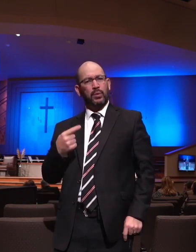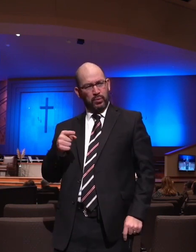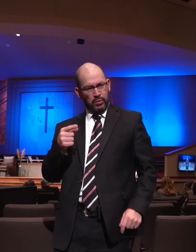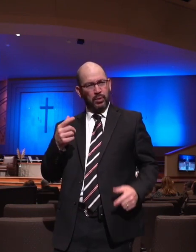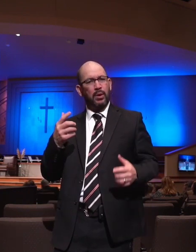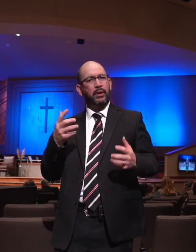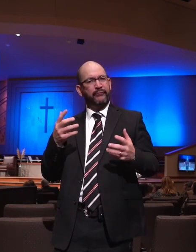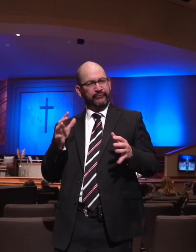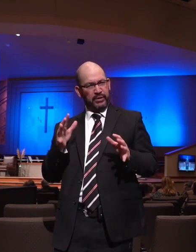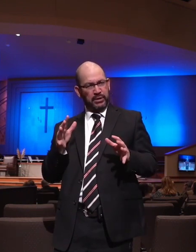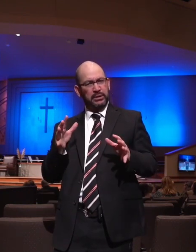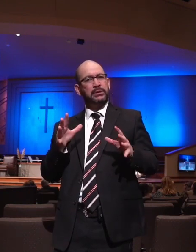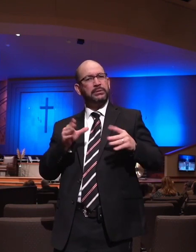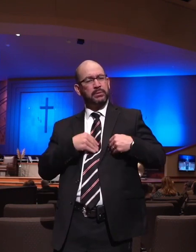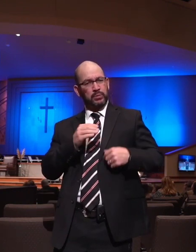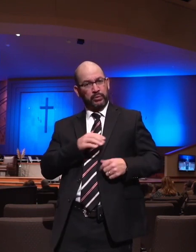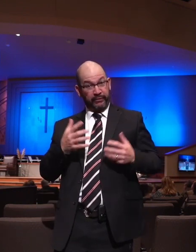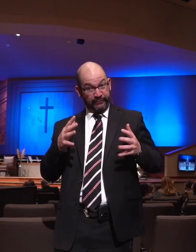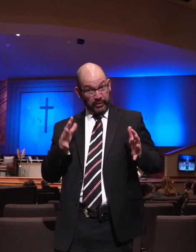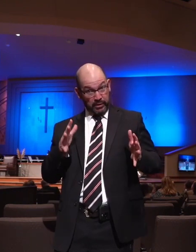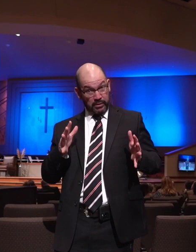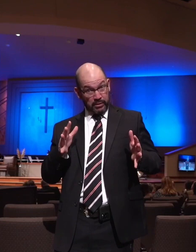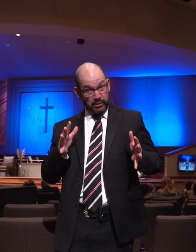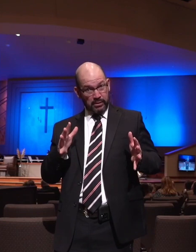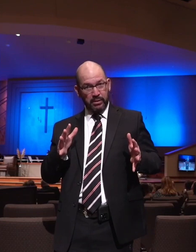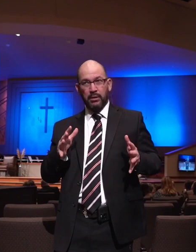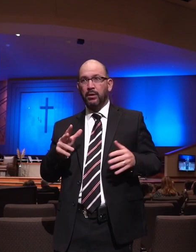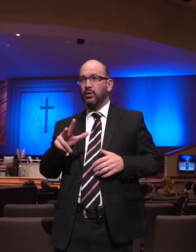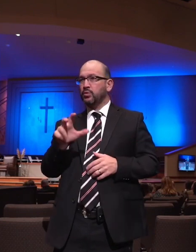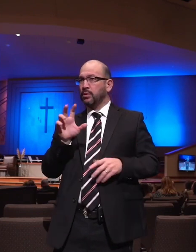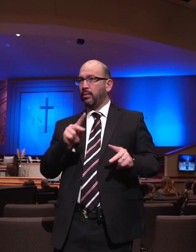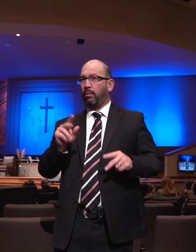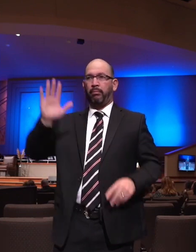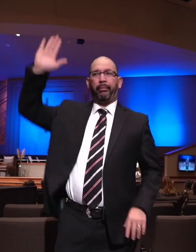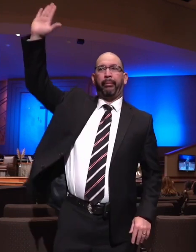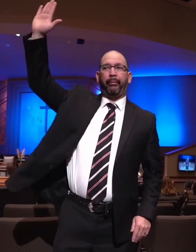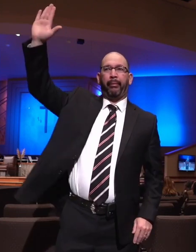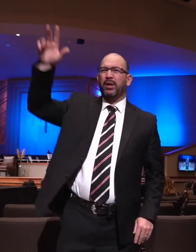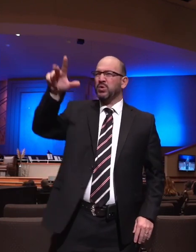tonight you've received Christ and I'd say over 300 people raise their hand and